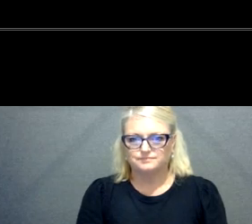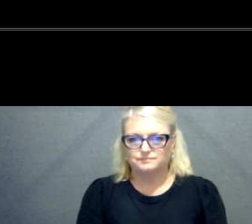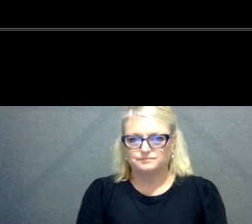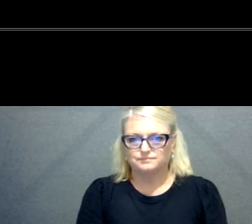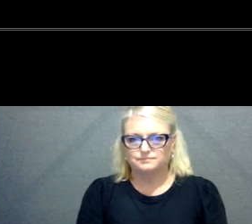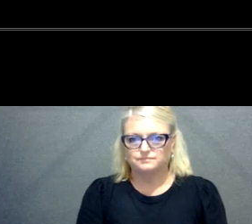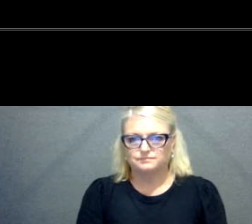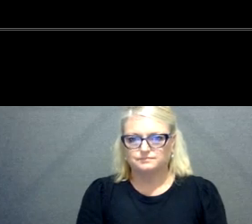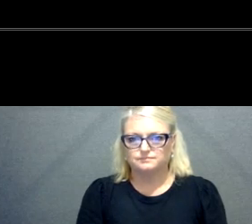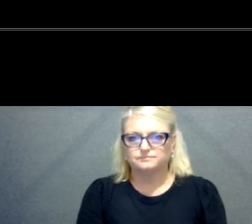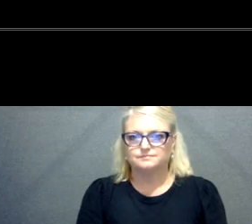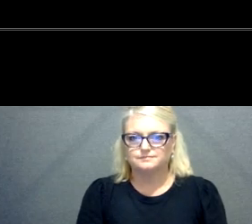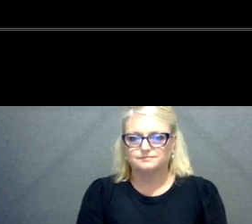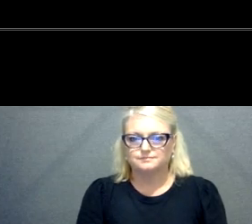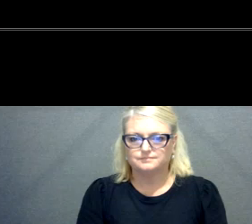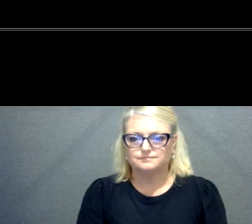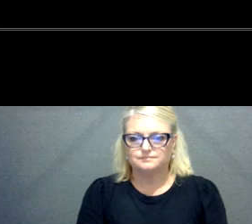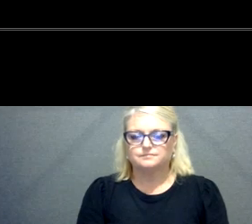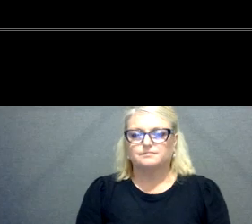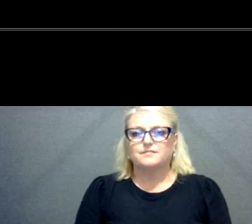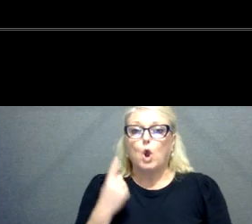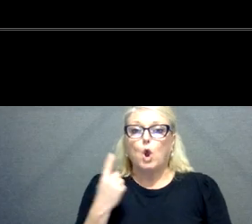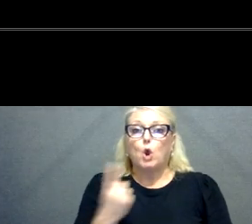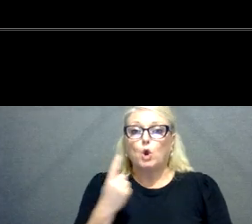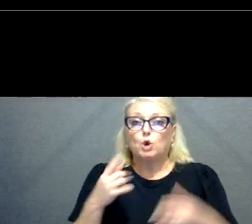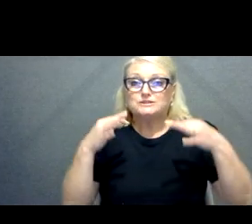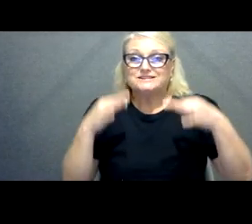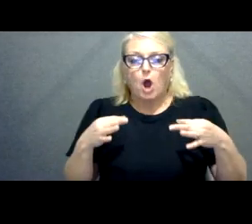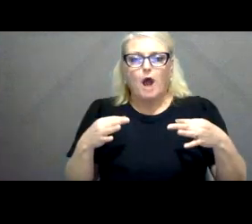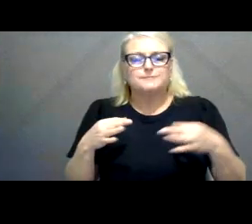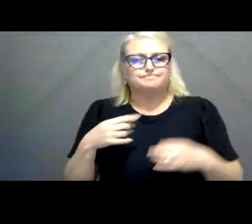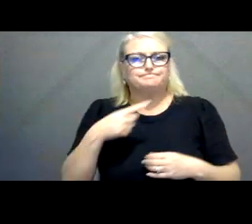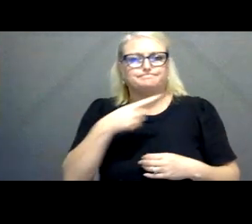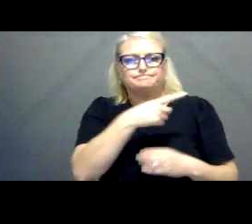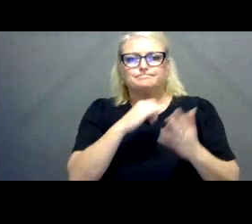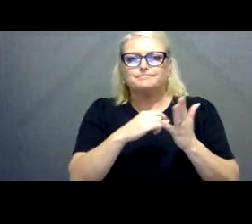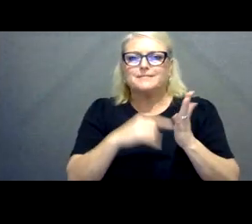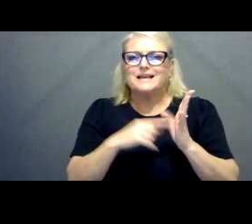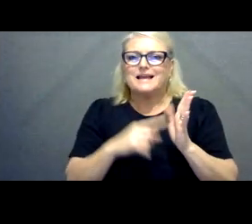set by the state and Commonwealth government and when when they give us the priorities